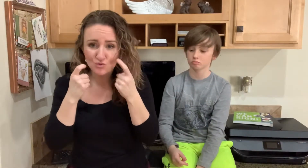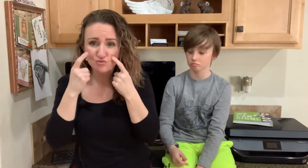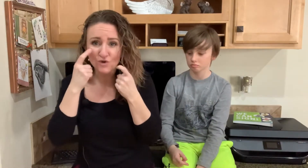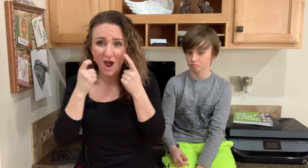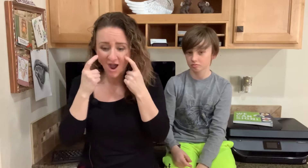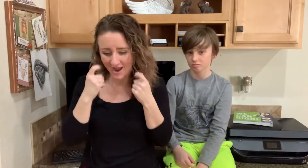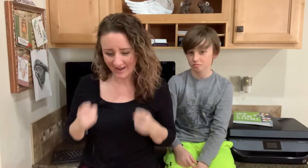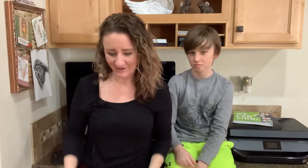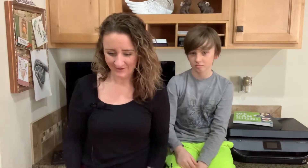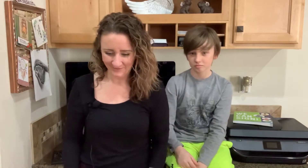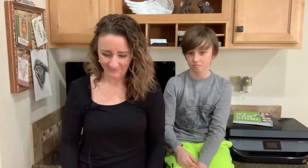Cry.